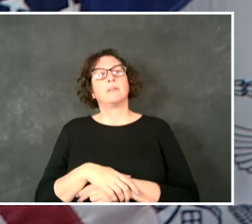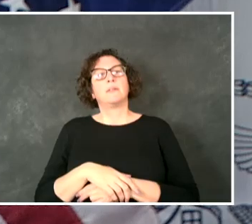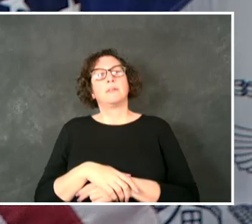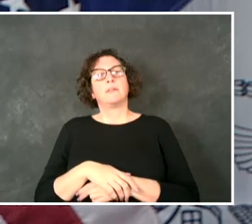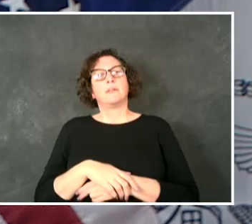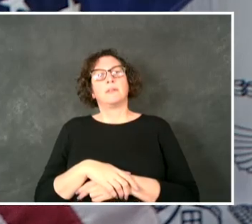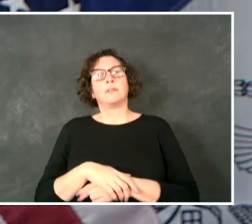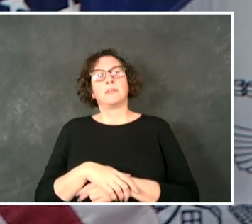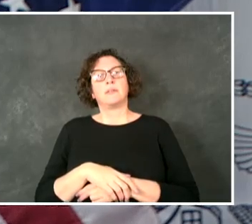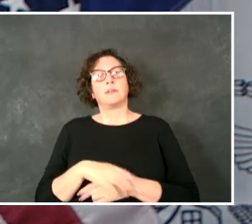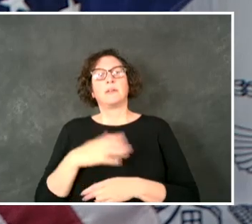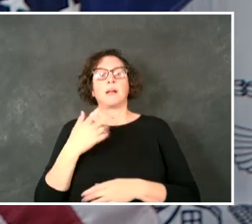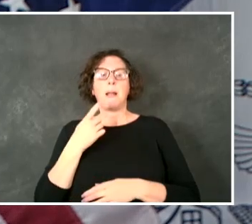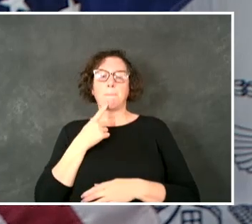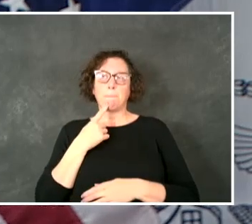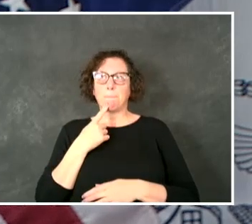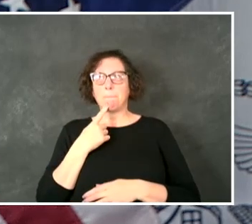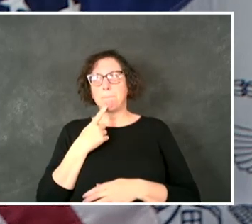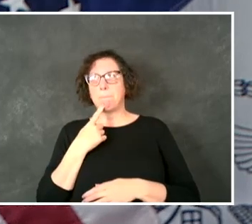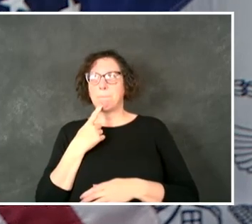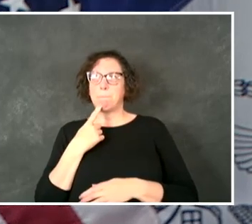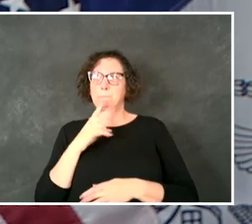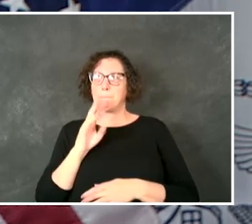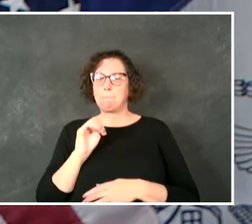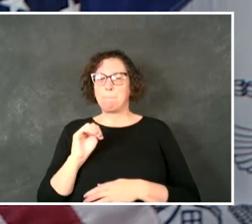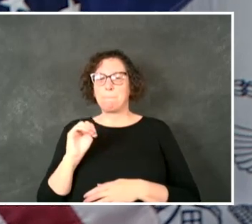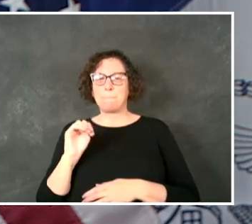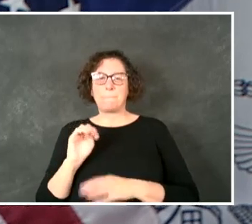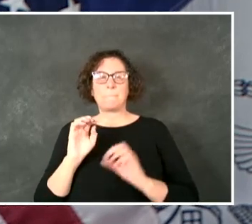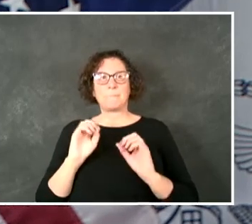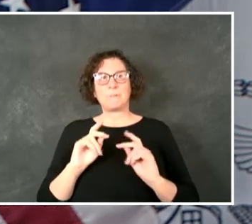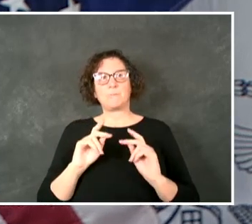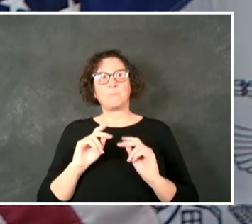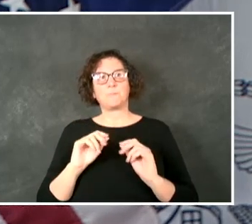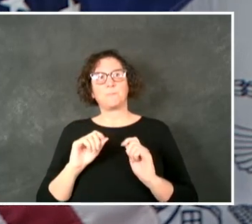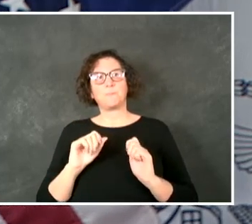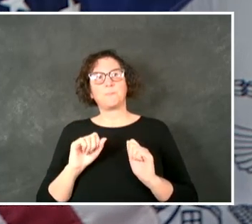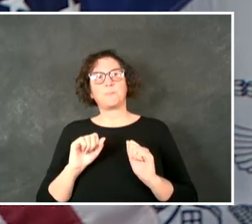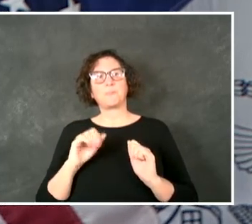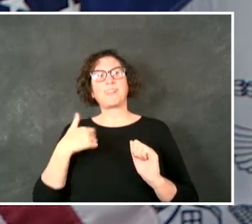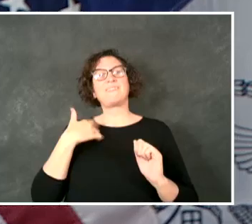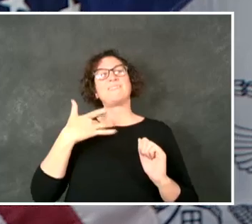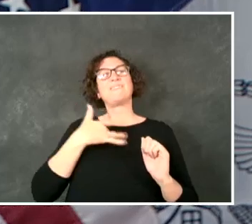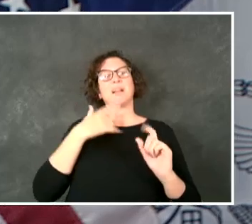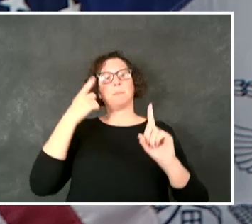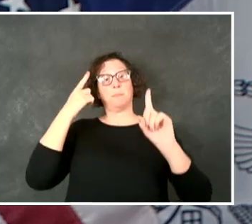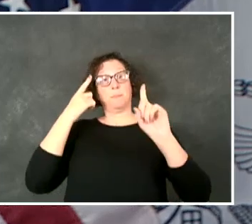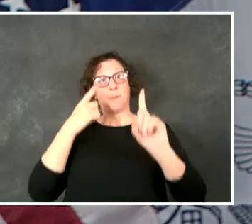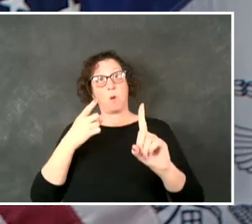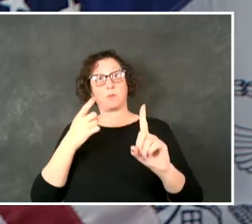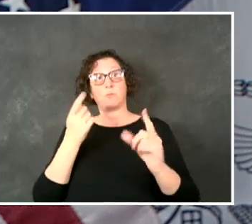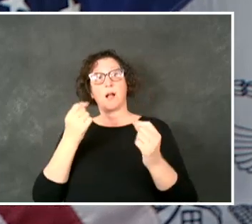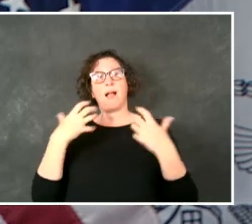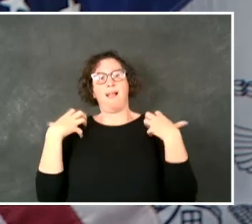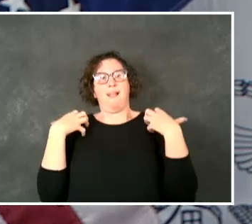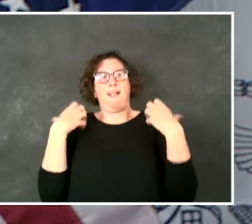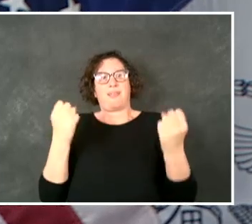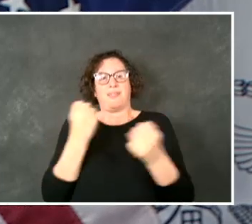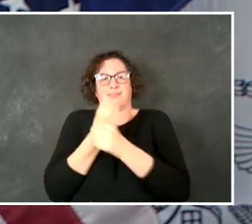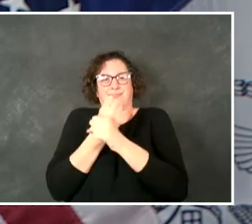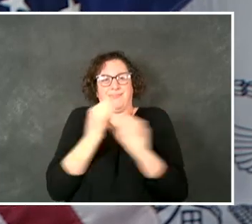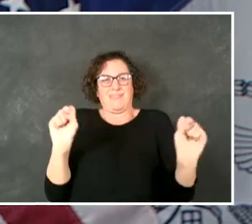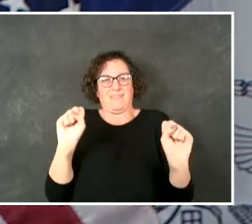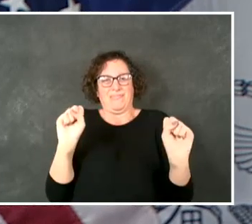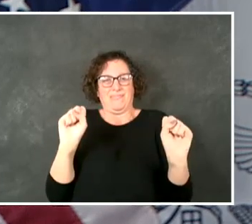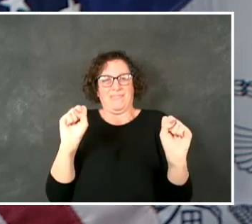VERY GOOD